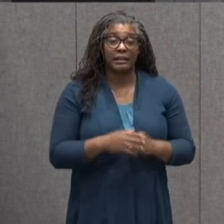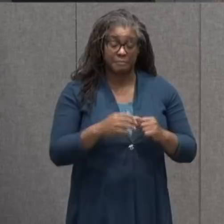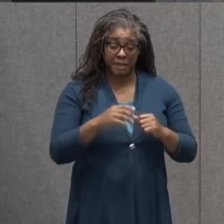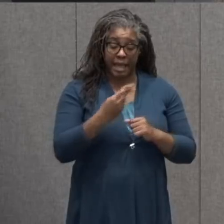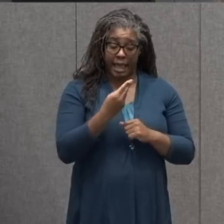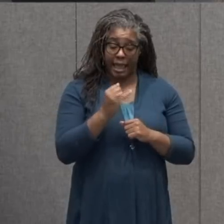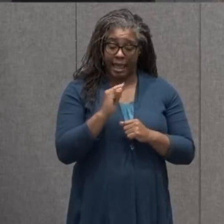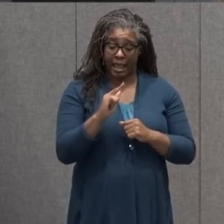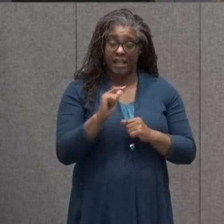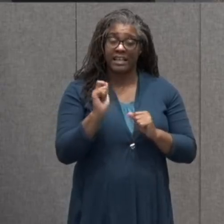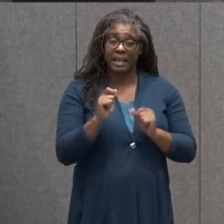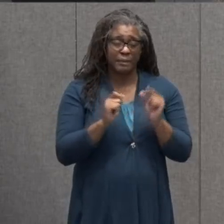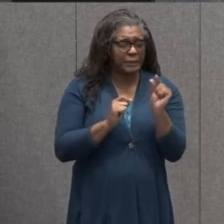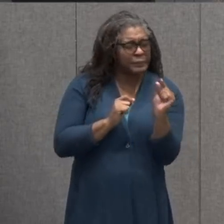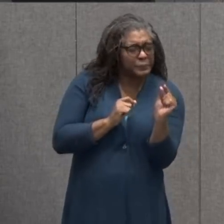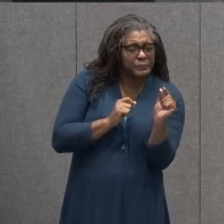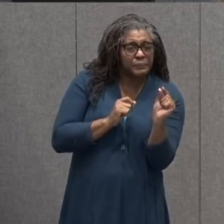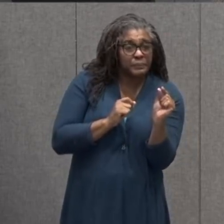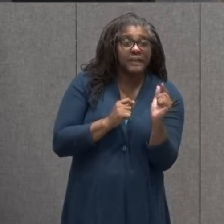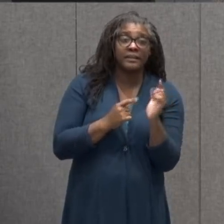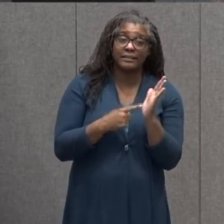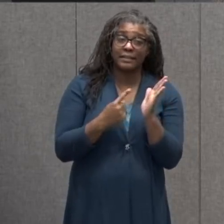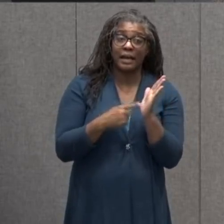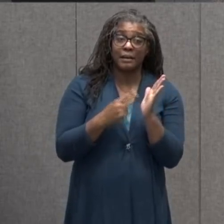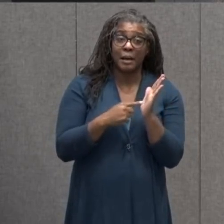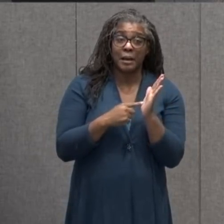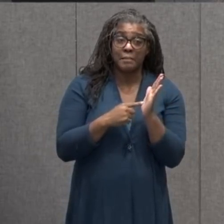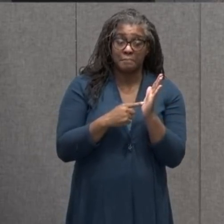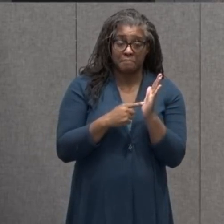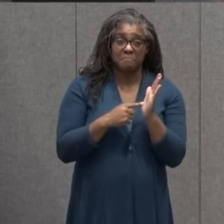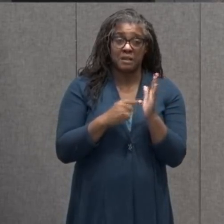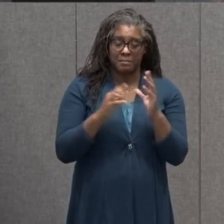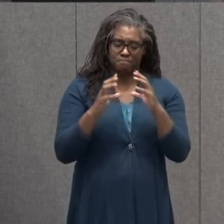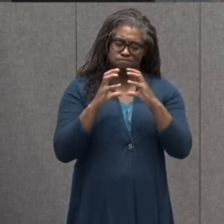But some are larger, even as big as a softball.